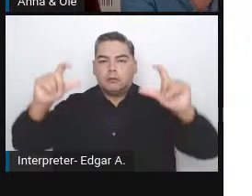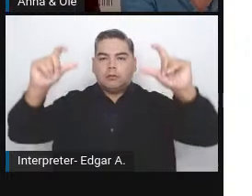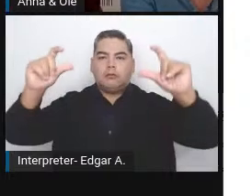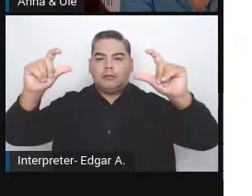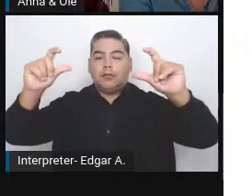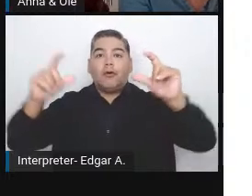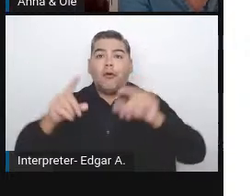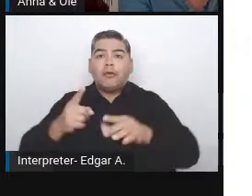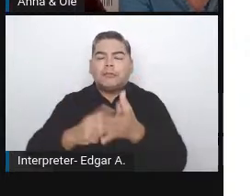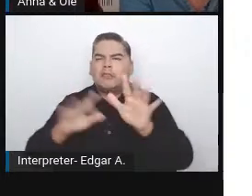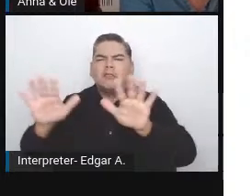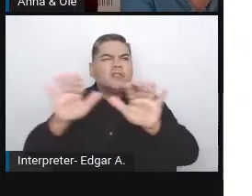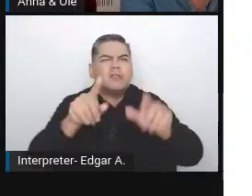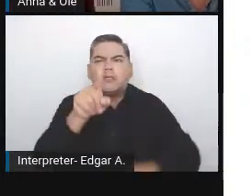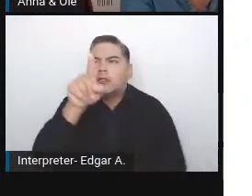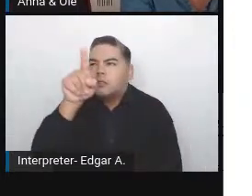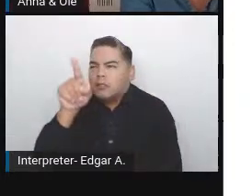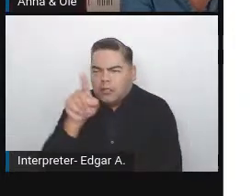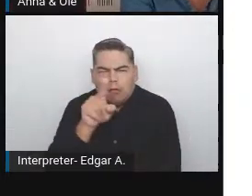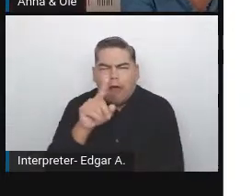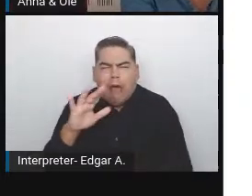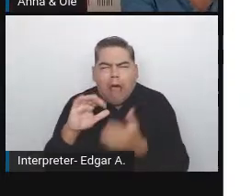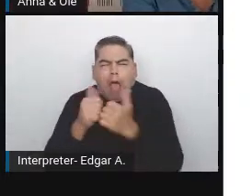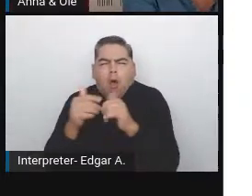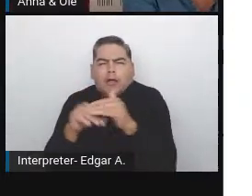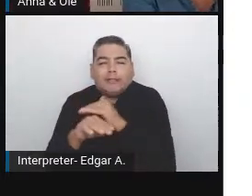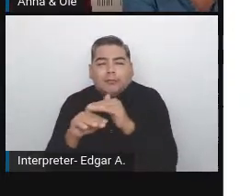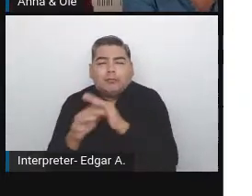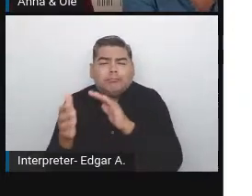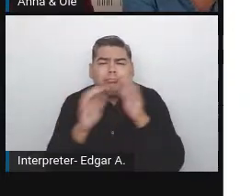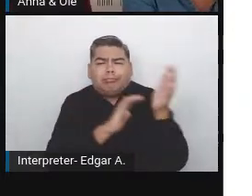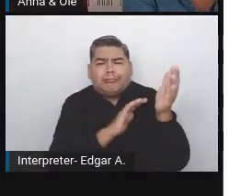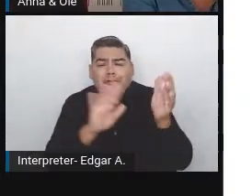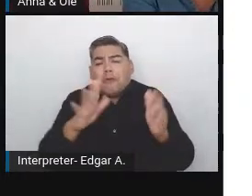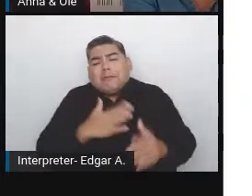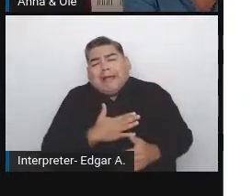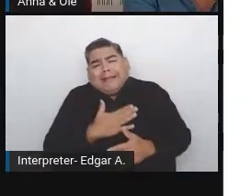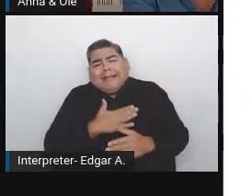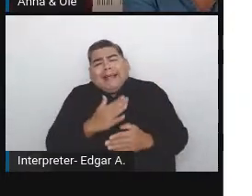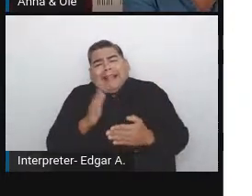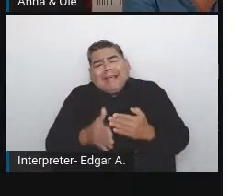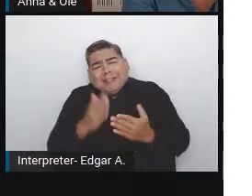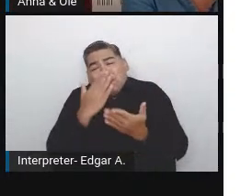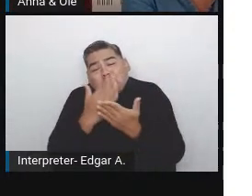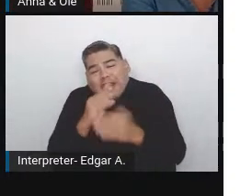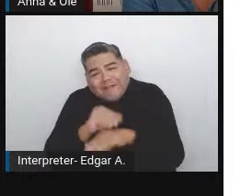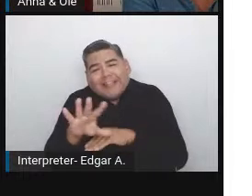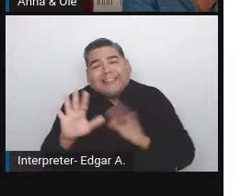people here it is really easy to forget a small thing like alternative text or headings. And very slowly it gets all inaccessible again.